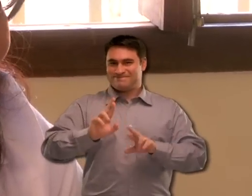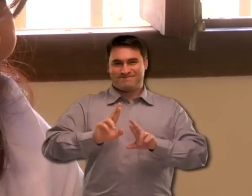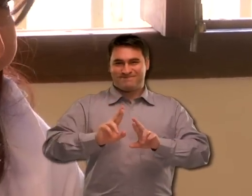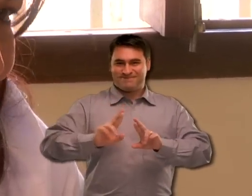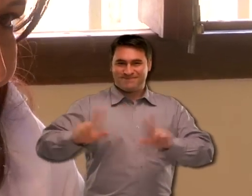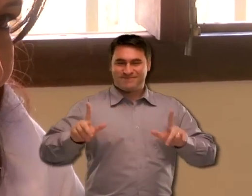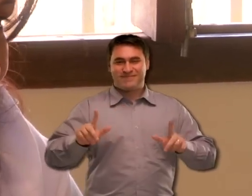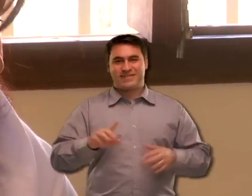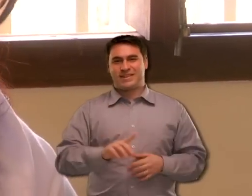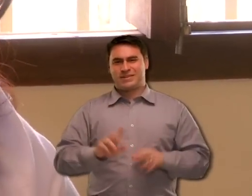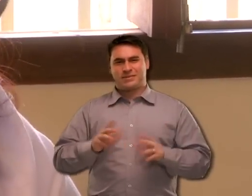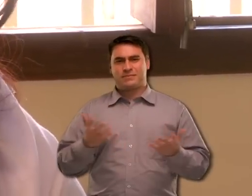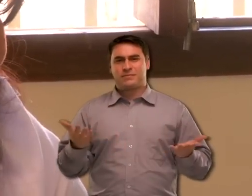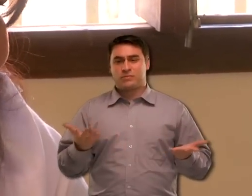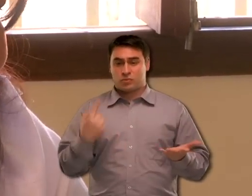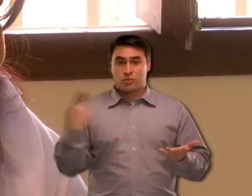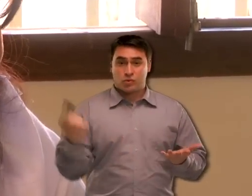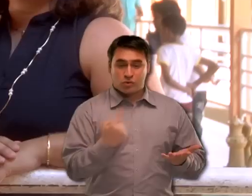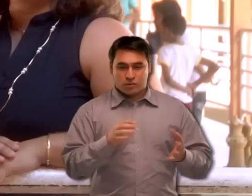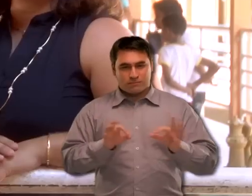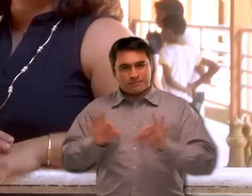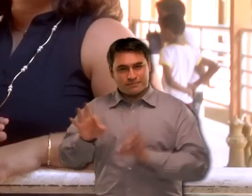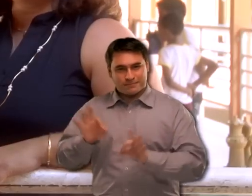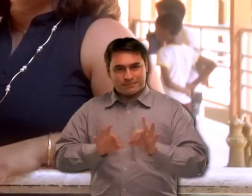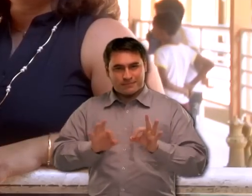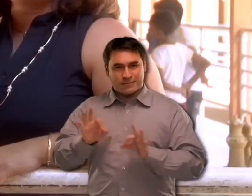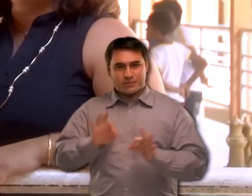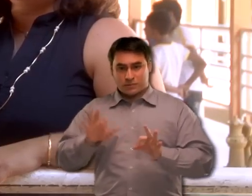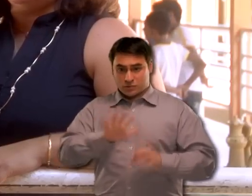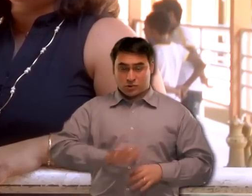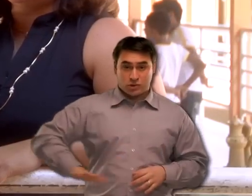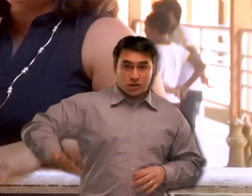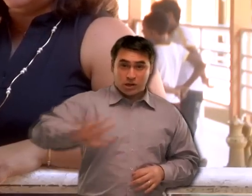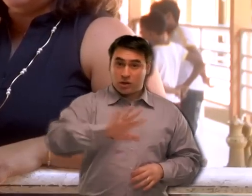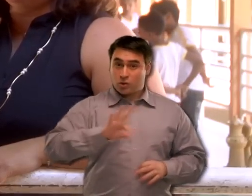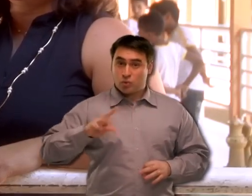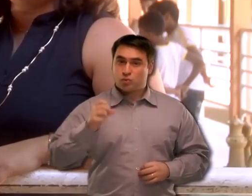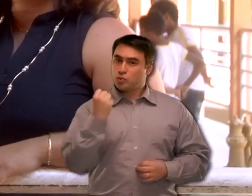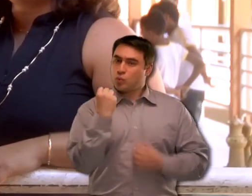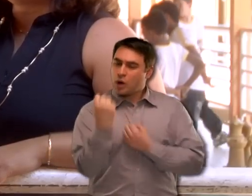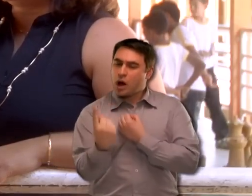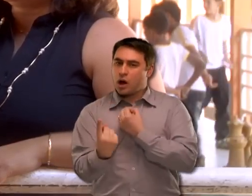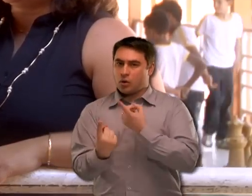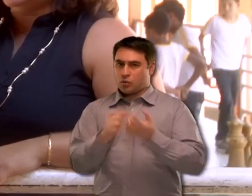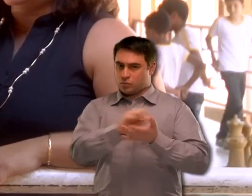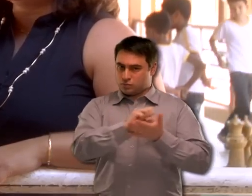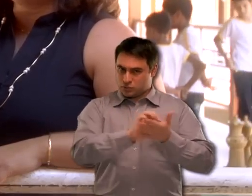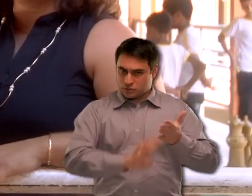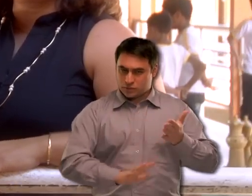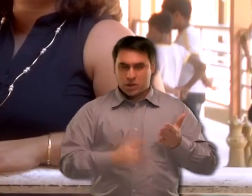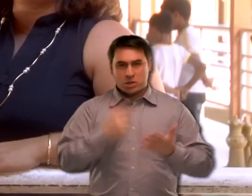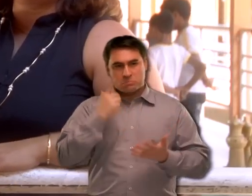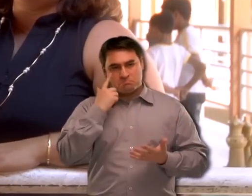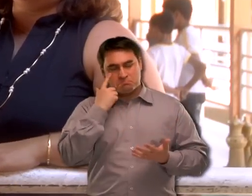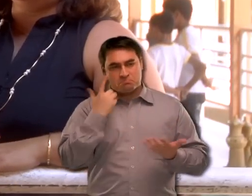and that’s not the case. We plan in general, and try some activities